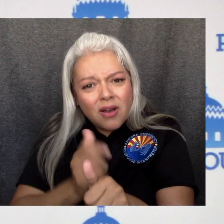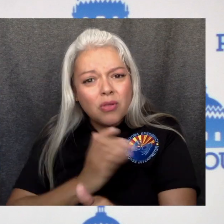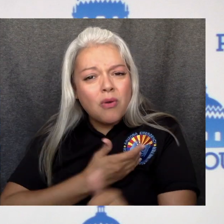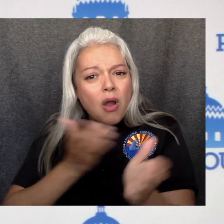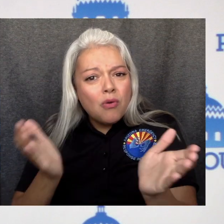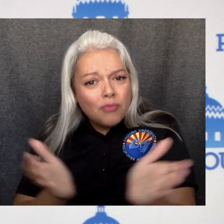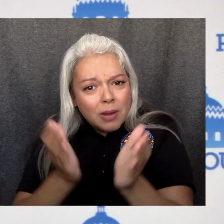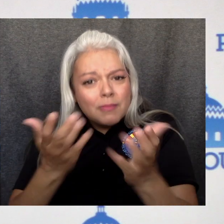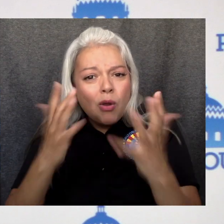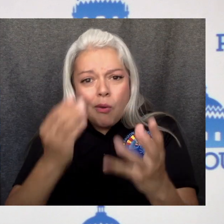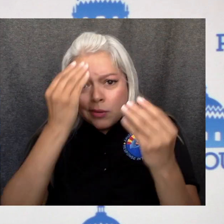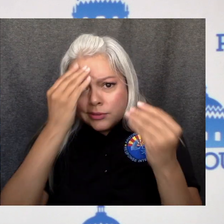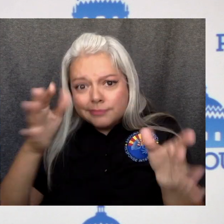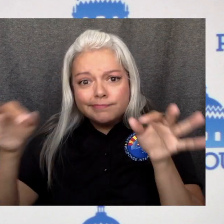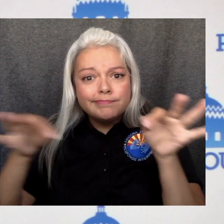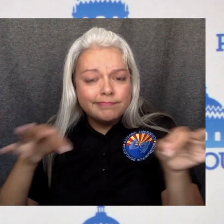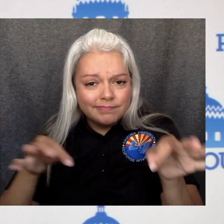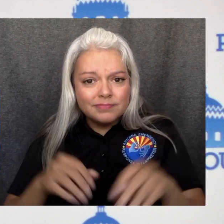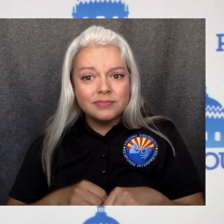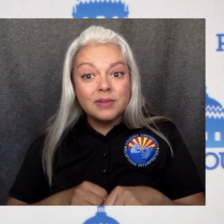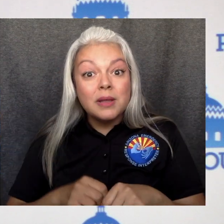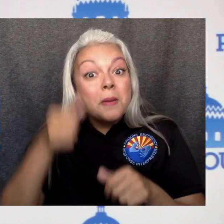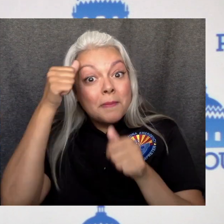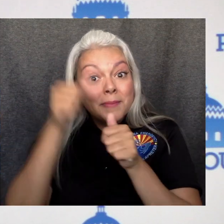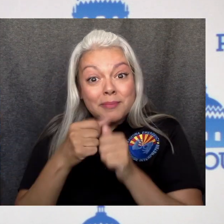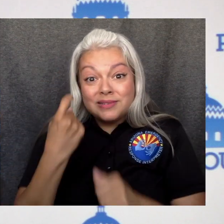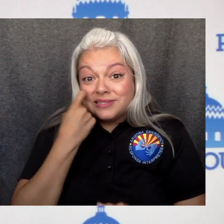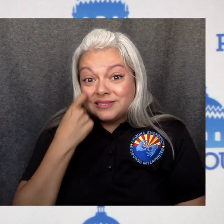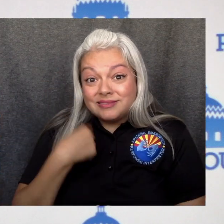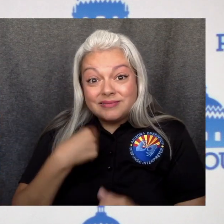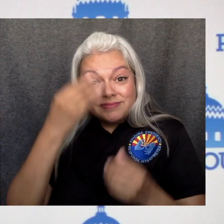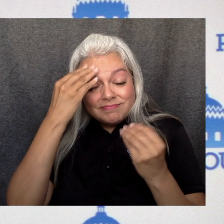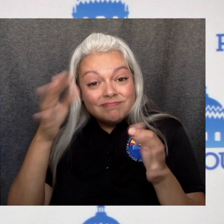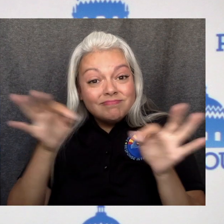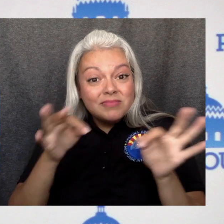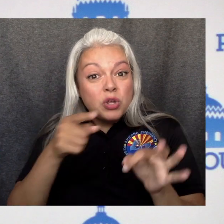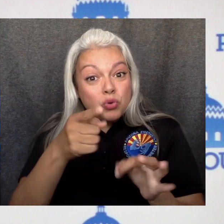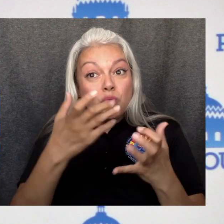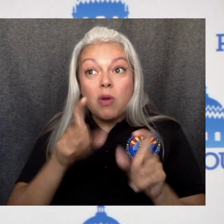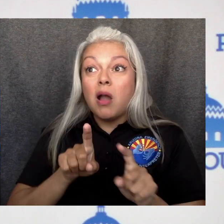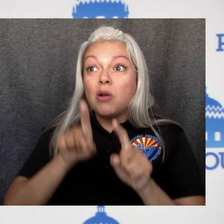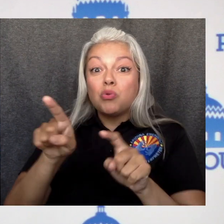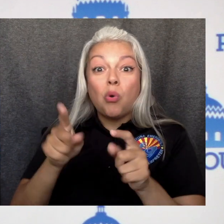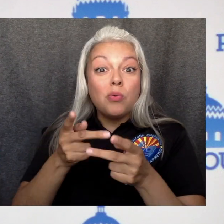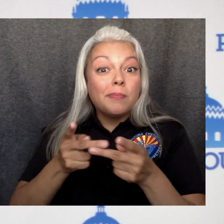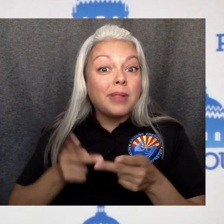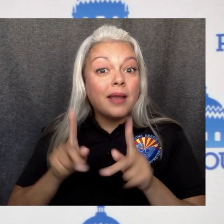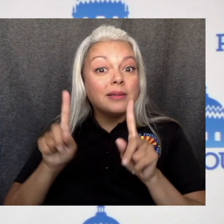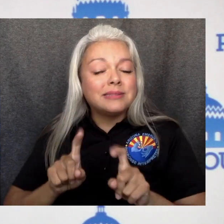have given you in the past. One of those recommendations is that to seek testing you’re symptomatic or you’ve been